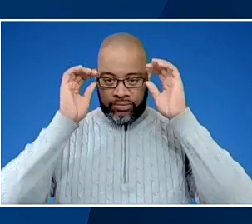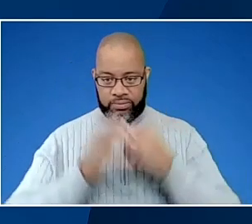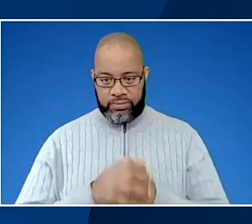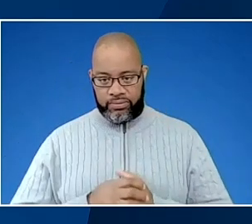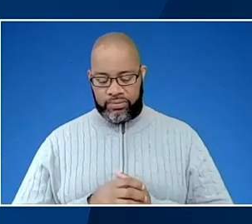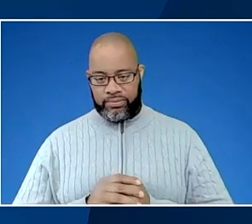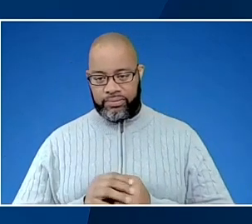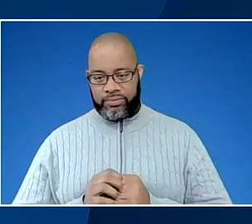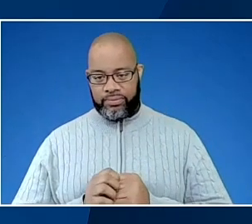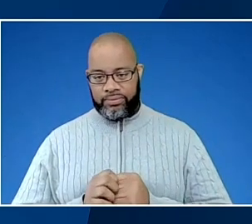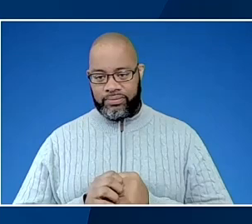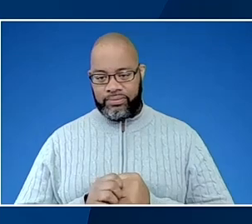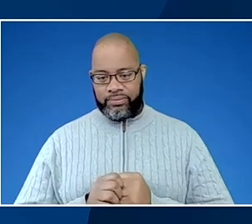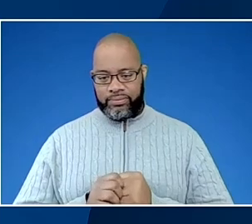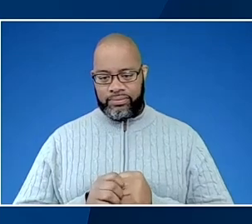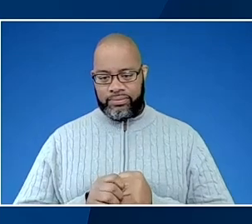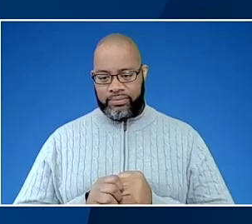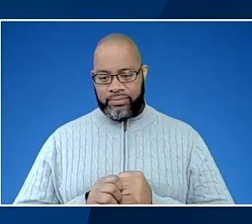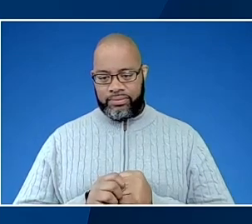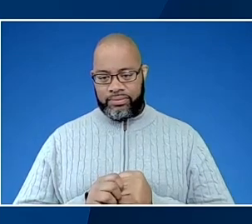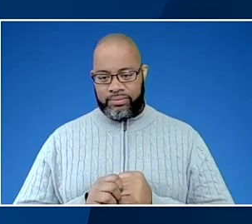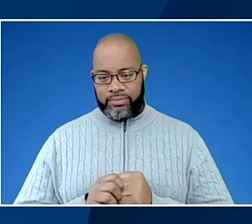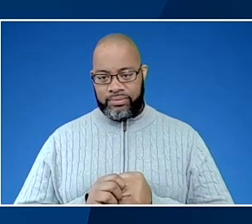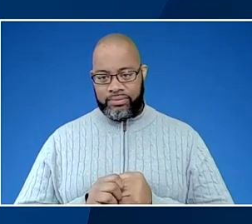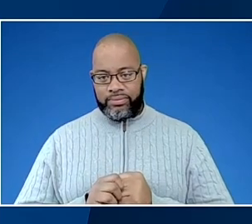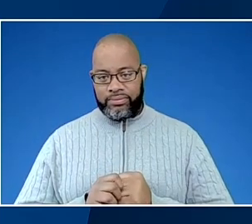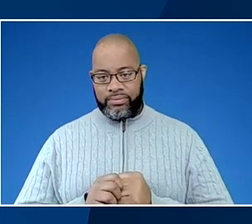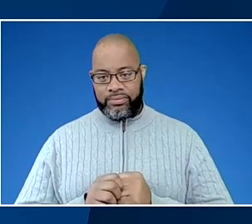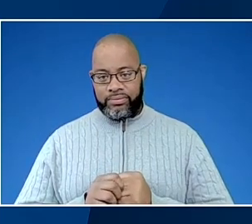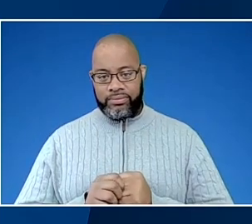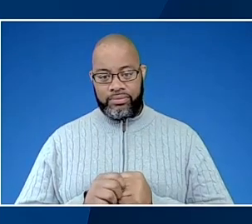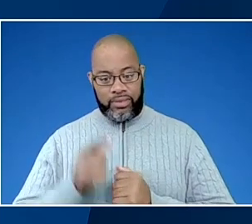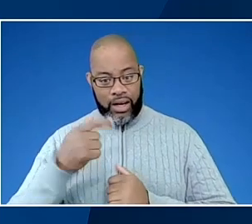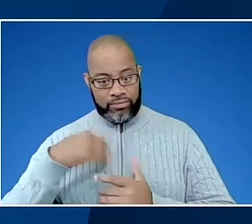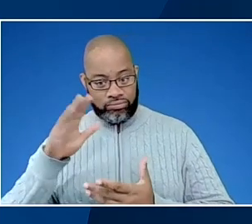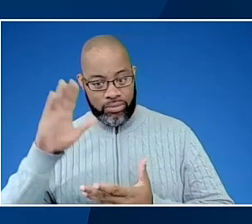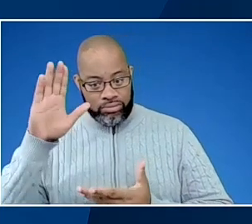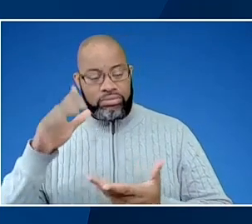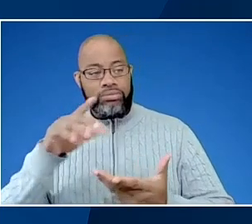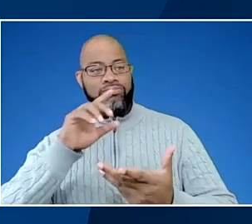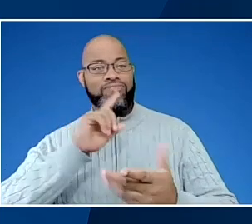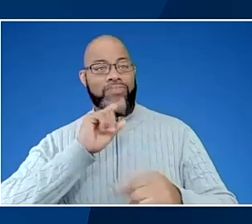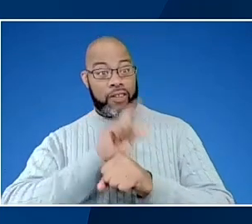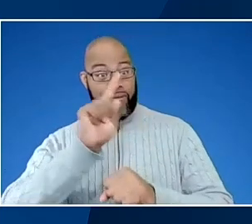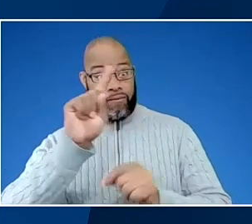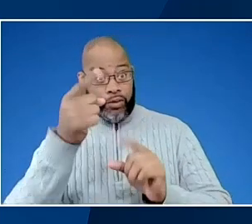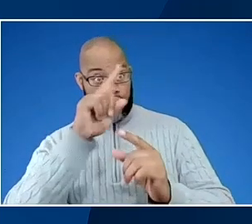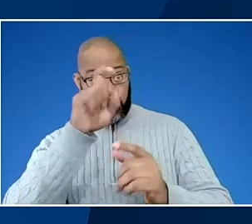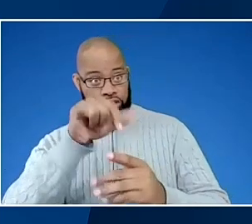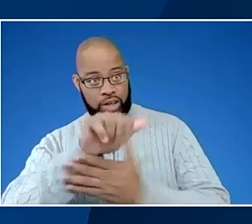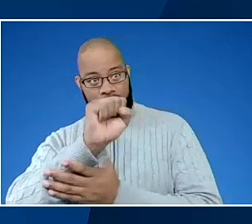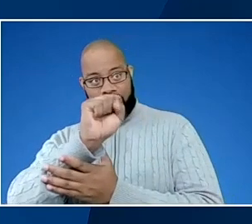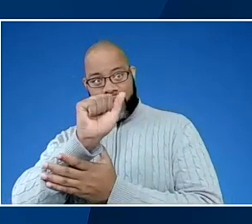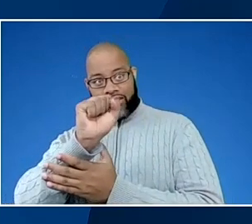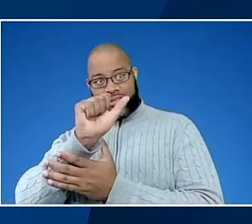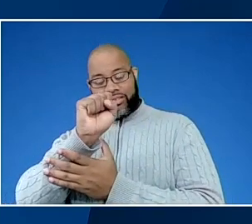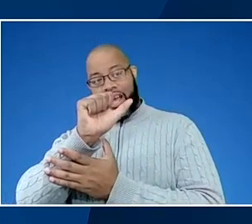Aaron, are you able to respond? Yeah, sure. In regards to the first question, asylum seekers, well, so we